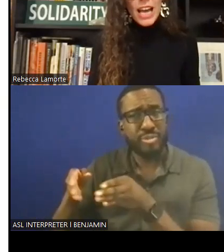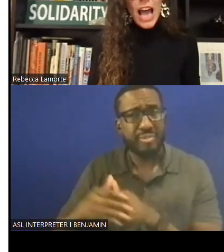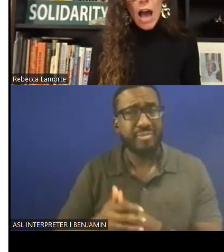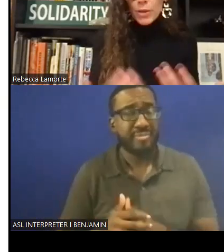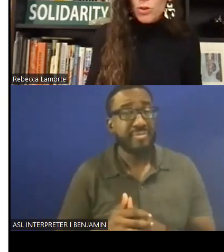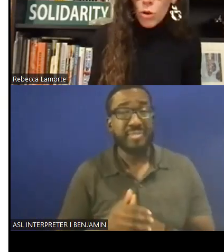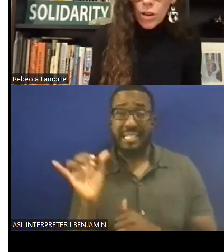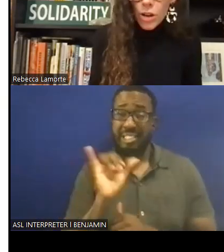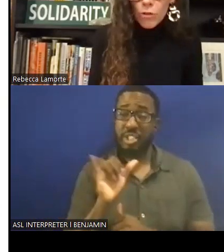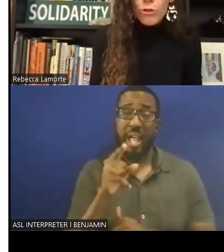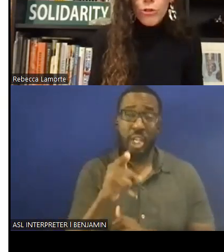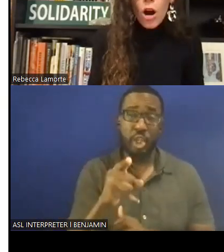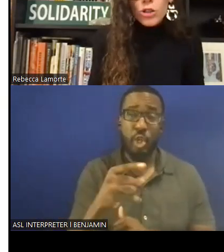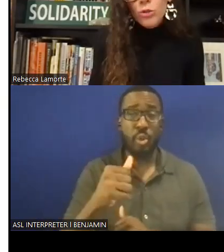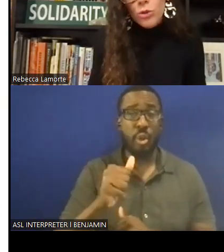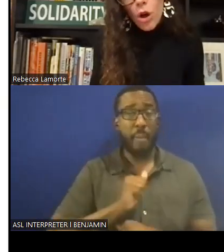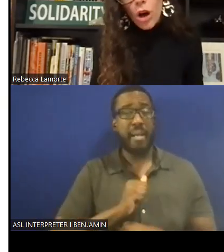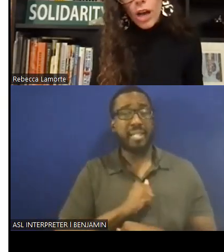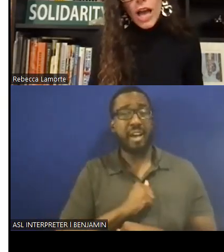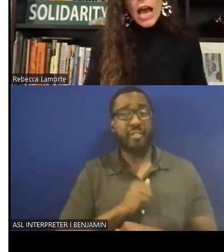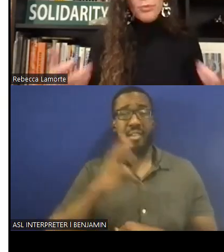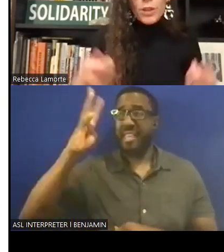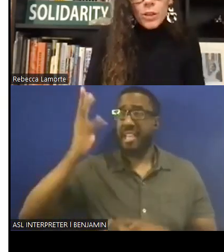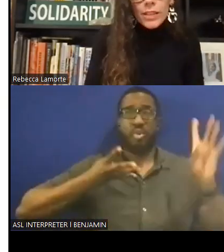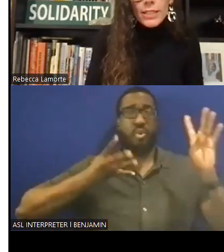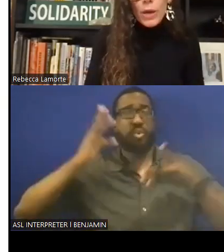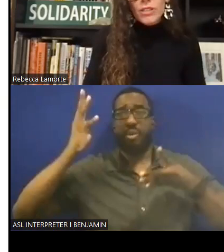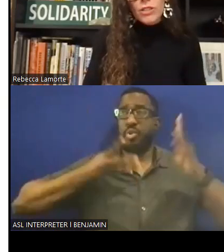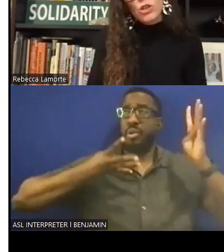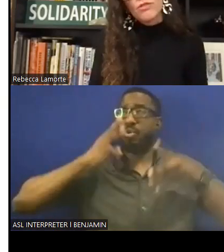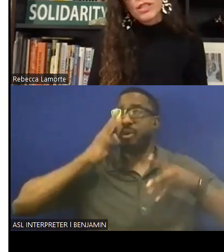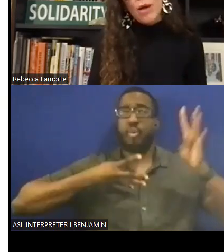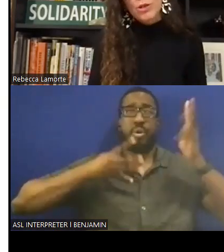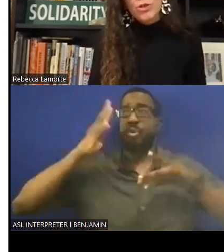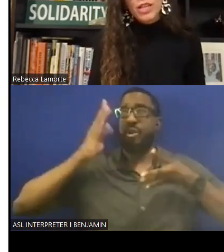have been ignored for far too long. And when you're in this space and you have this opportunity,